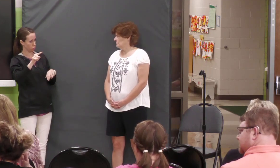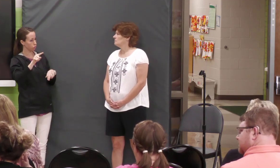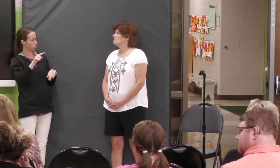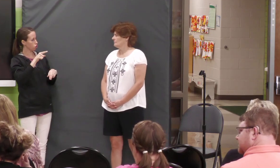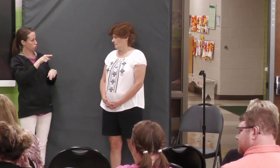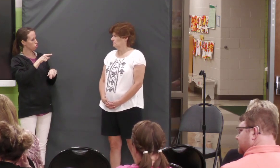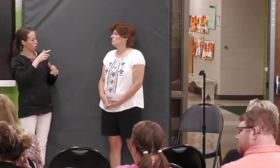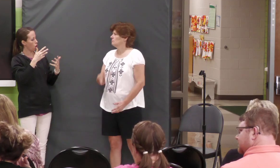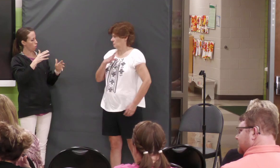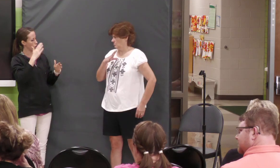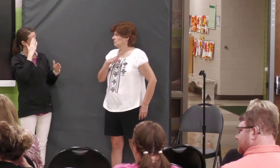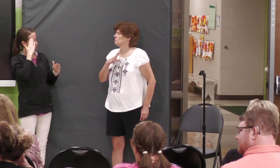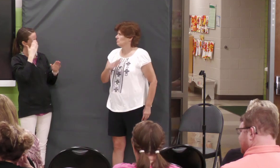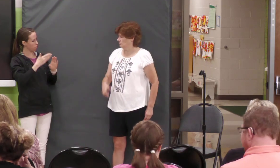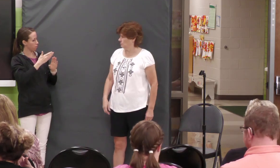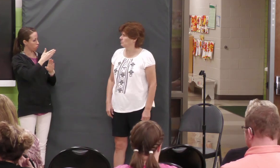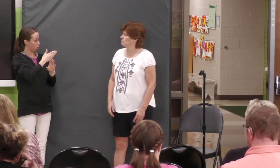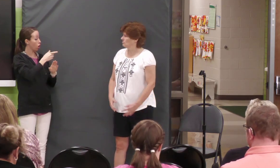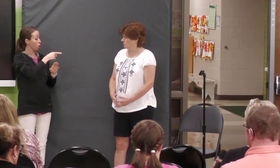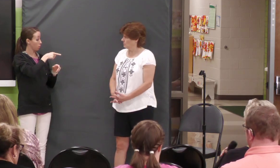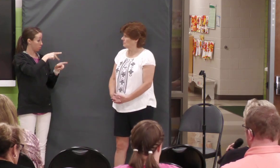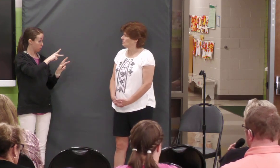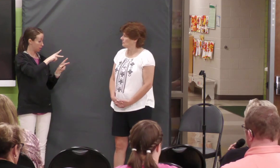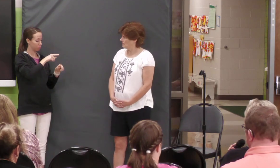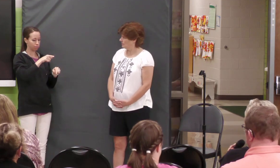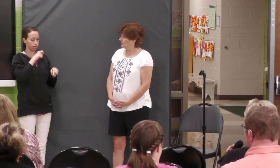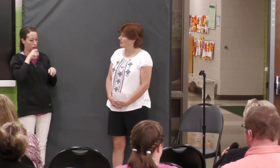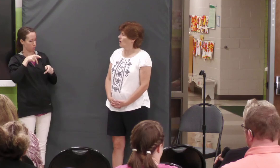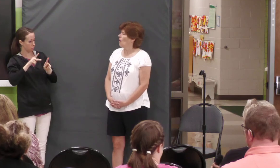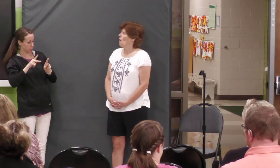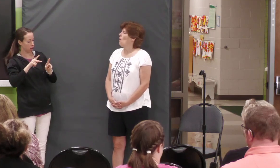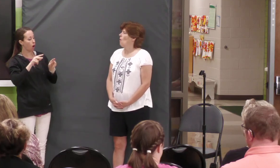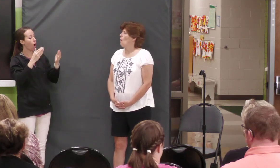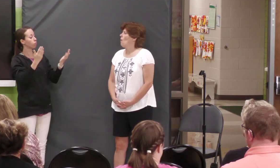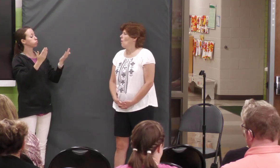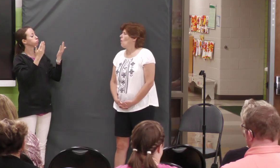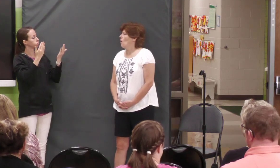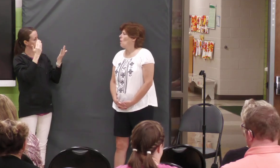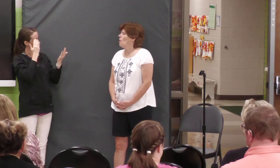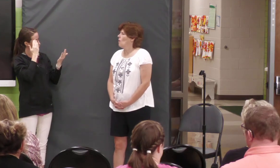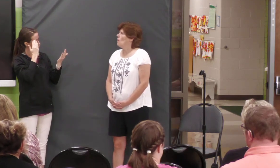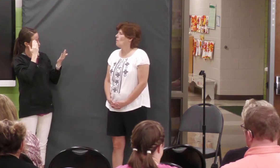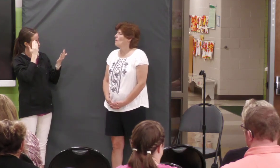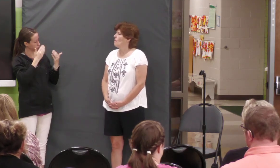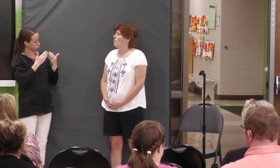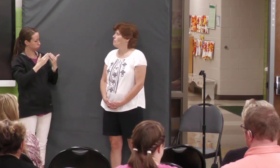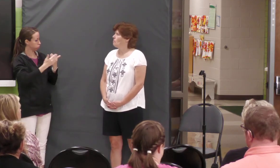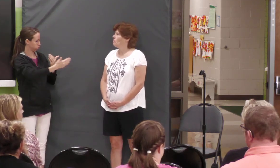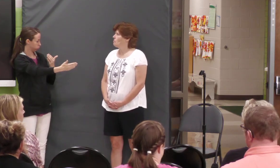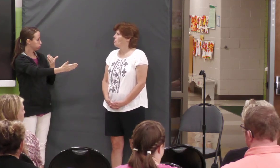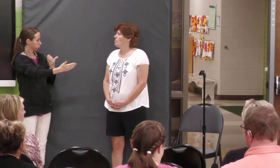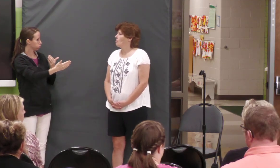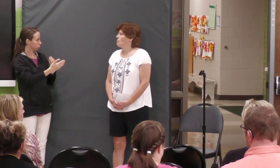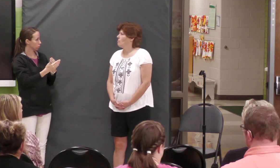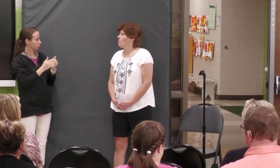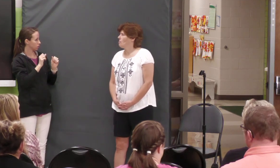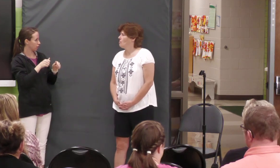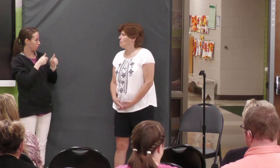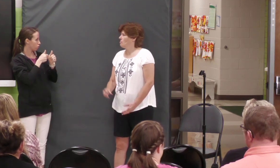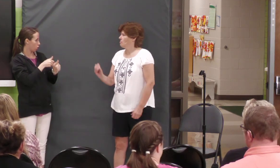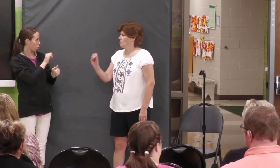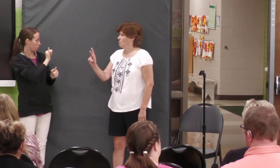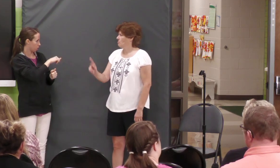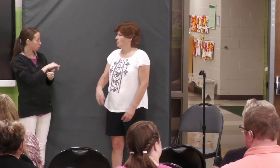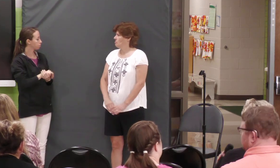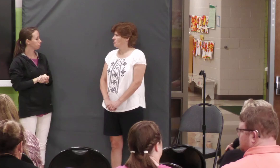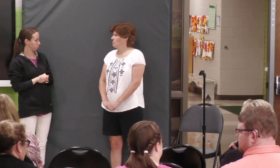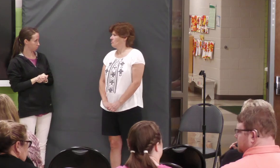be allowable would not be allowable for you to do and um so you guys could do accordingly